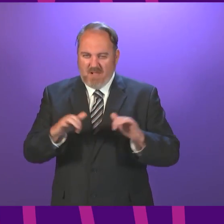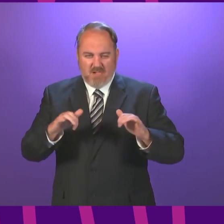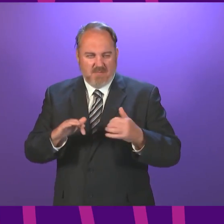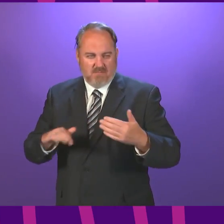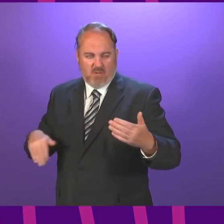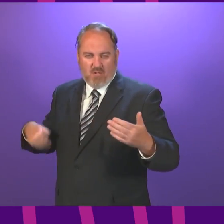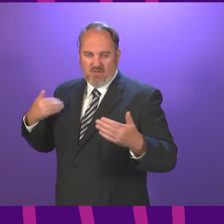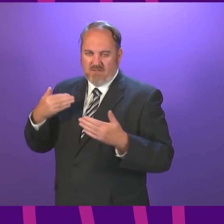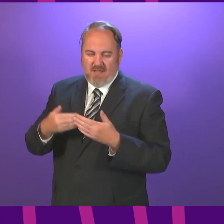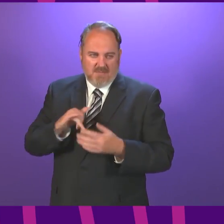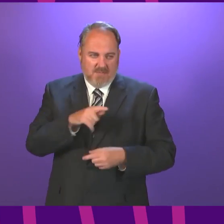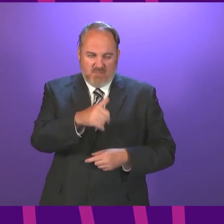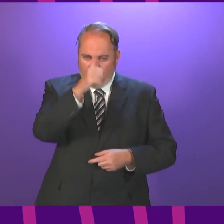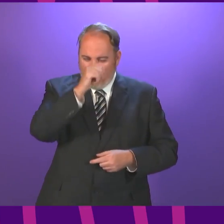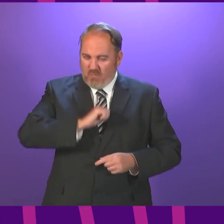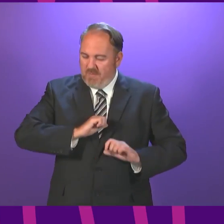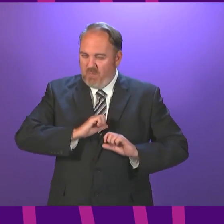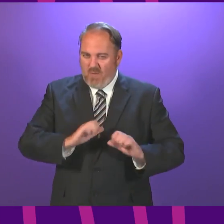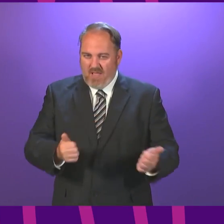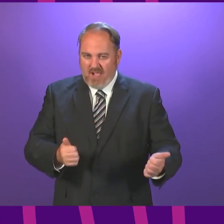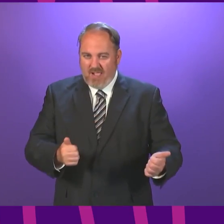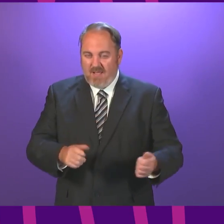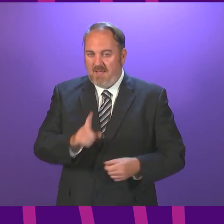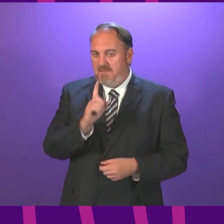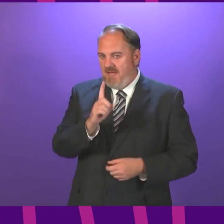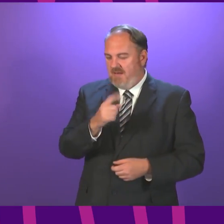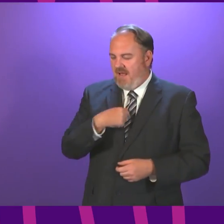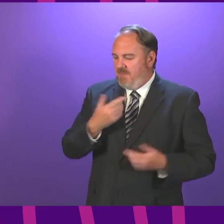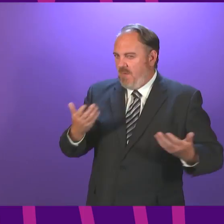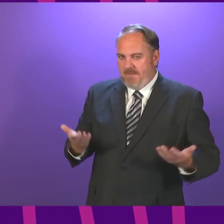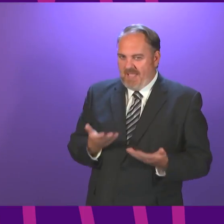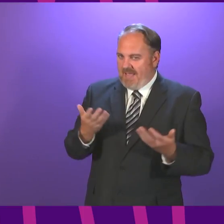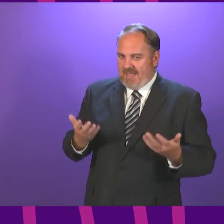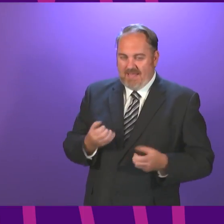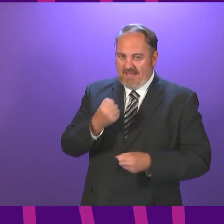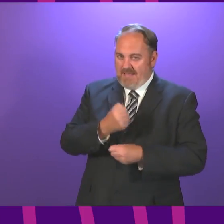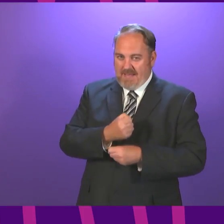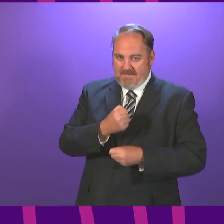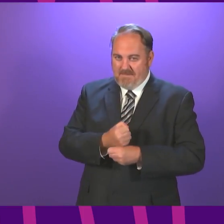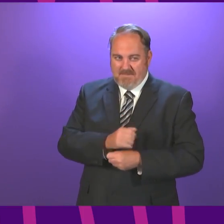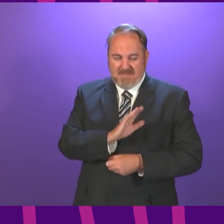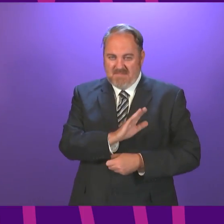he may not know me very well. I do not play games and I am not remotely interested in